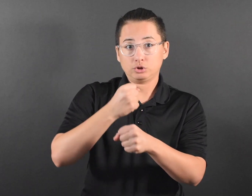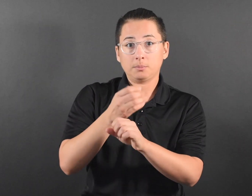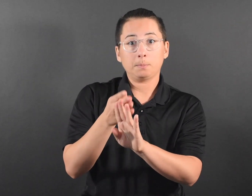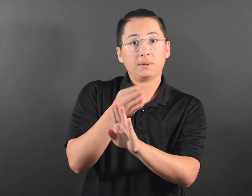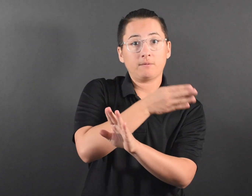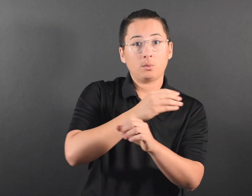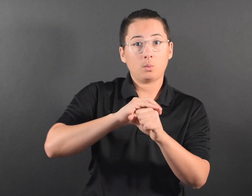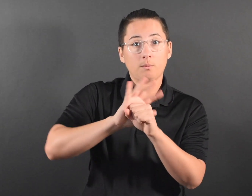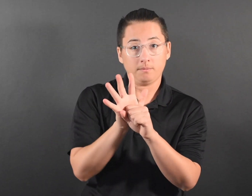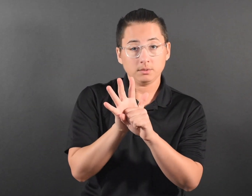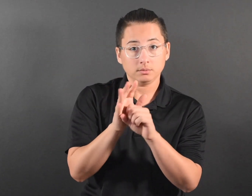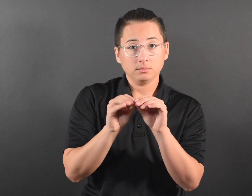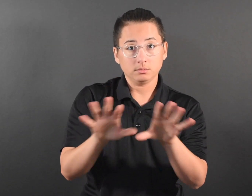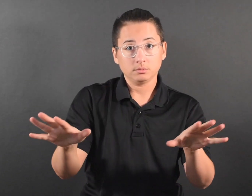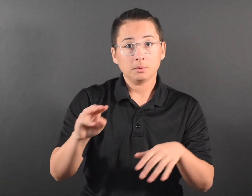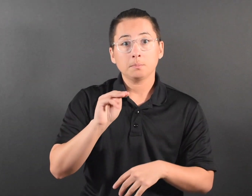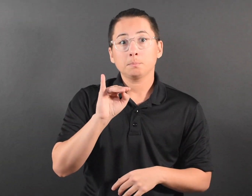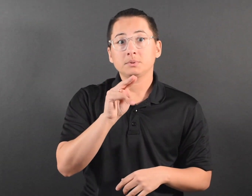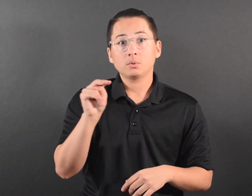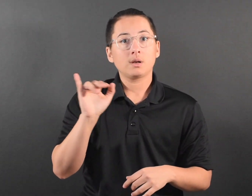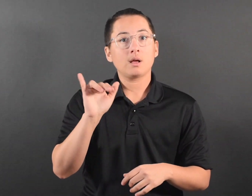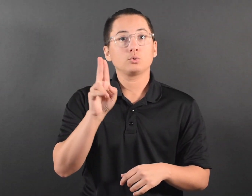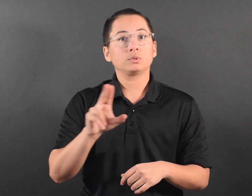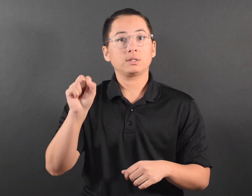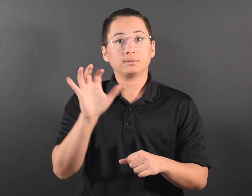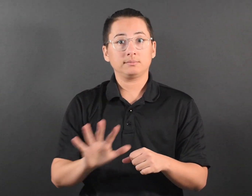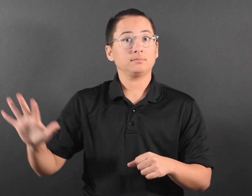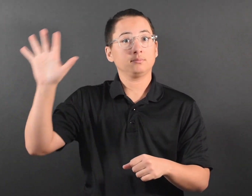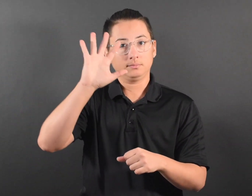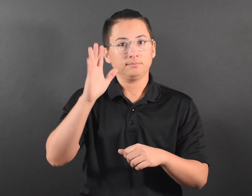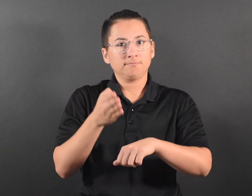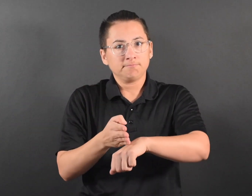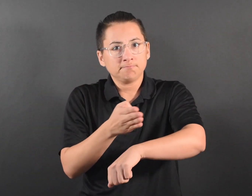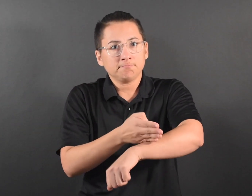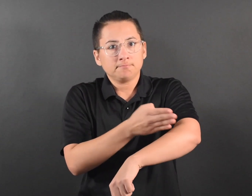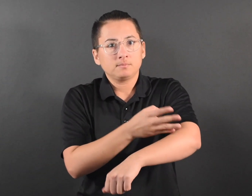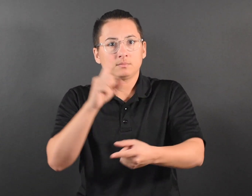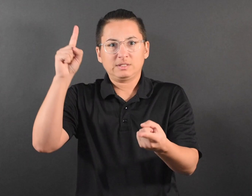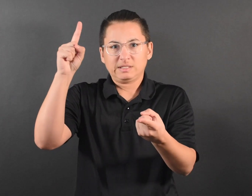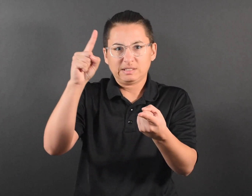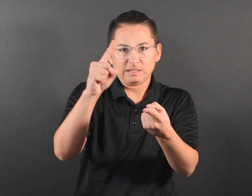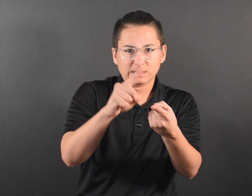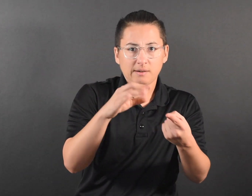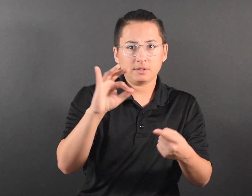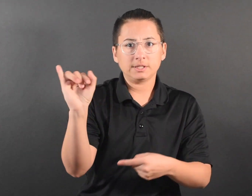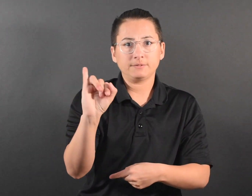In the decade prior to the pandemic, Minnesota, like the U.S., made progress in reducing rates